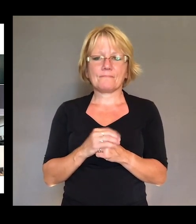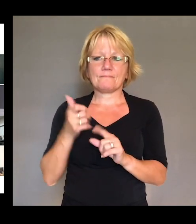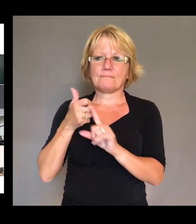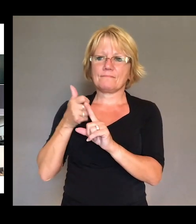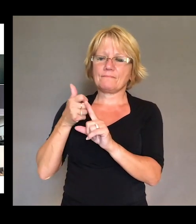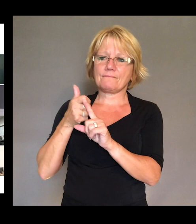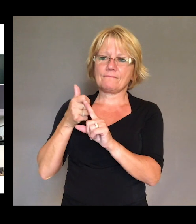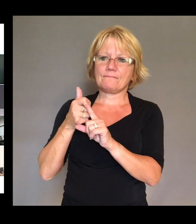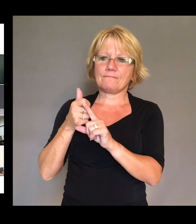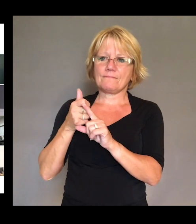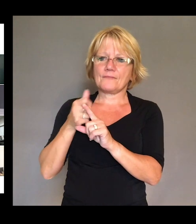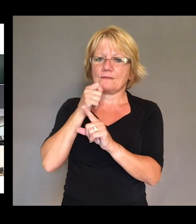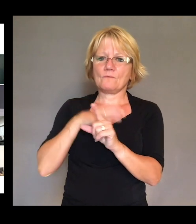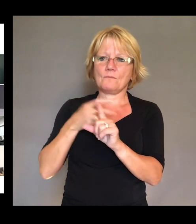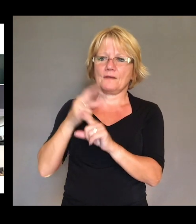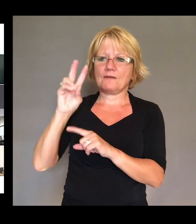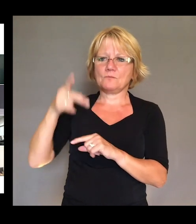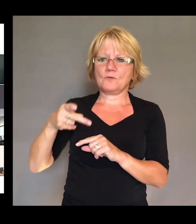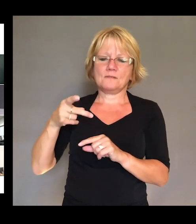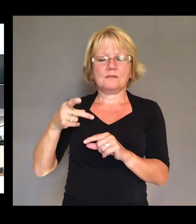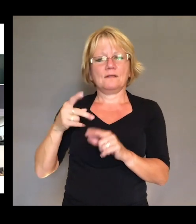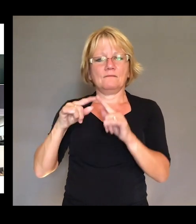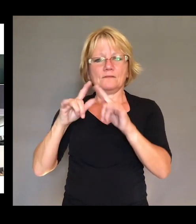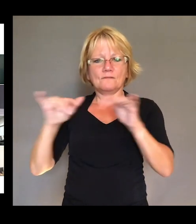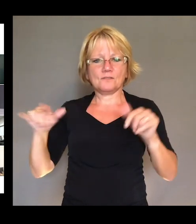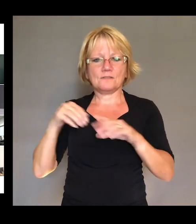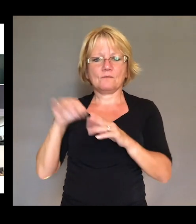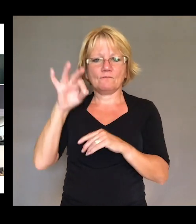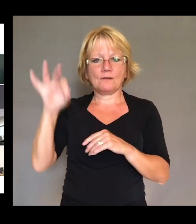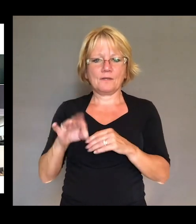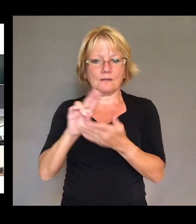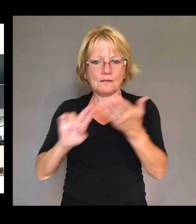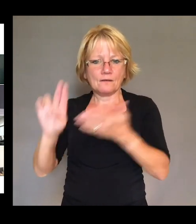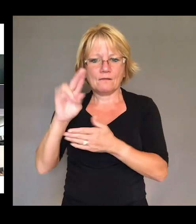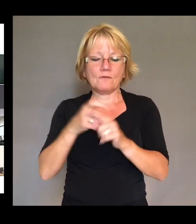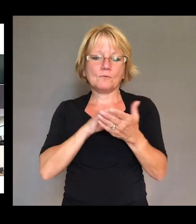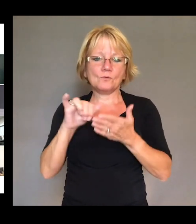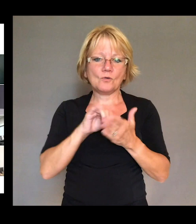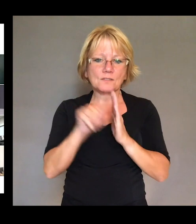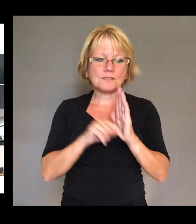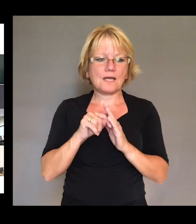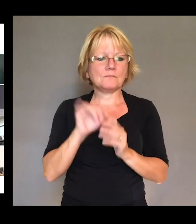who is the vice president from diversity from Framingham University. And it was actually from the New York times